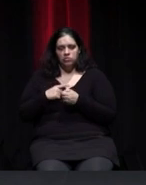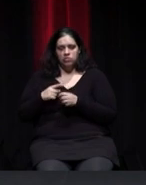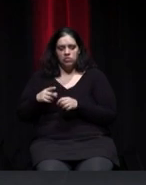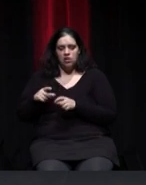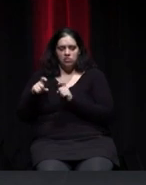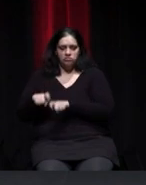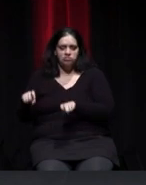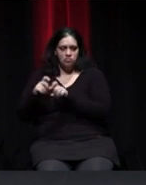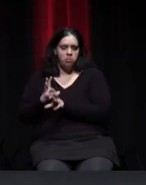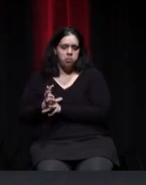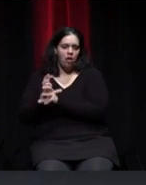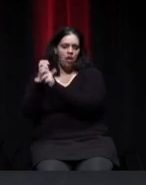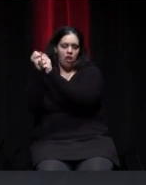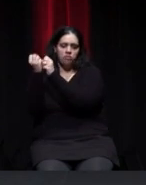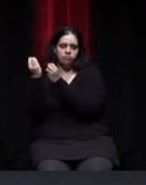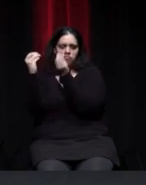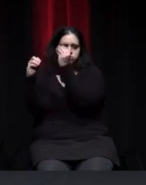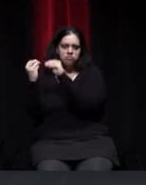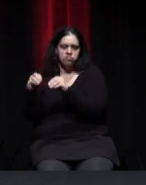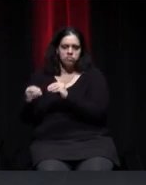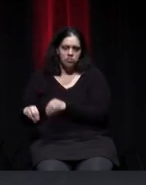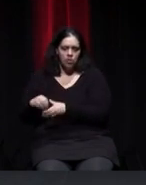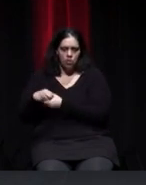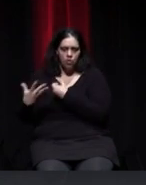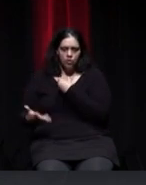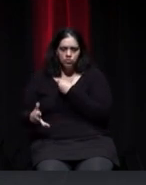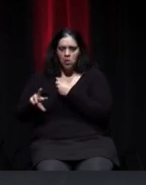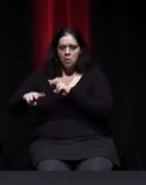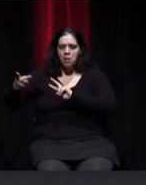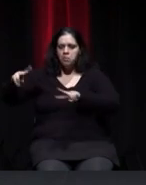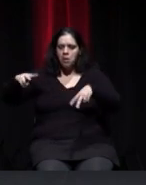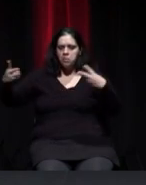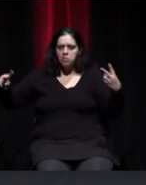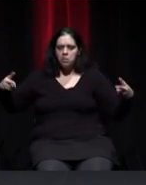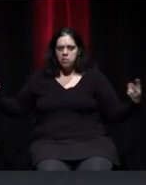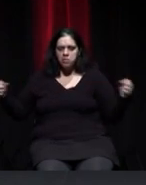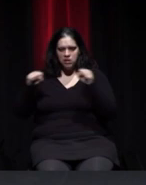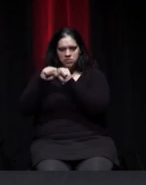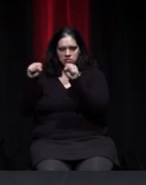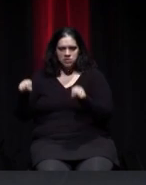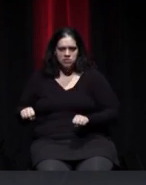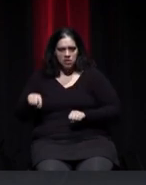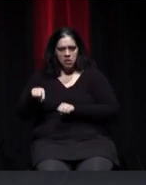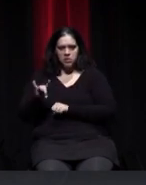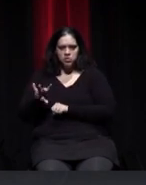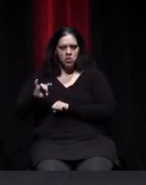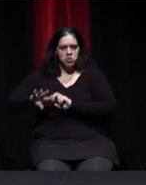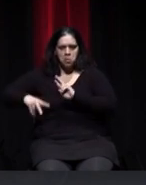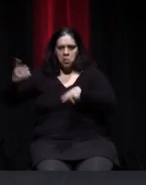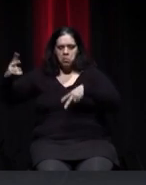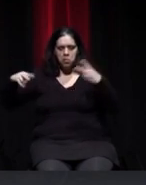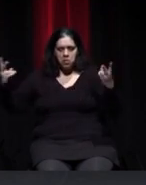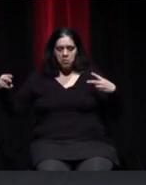and produced or replicated by artificial intelligence systems. The complexity of this algorithmic society